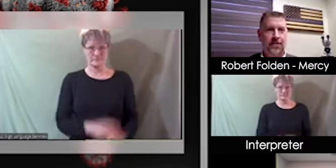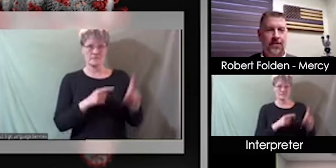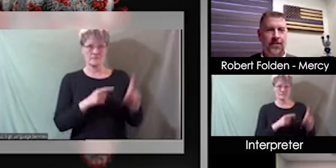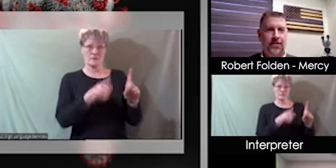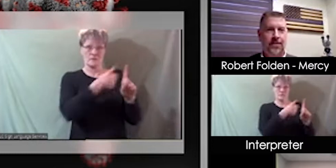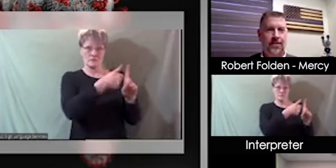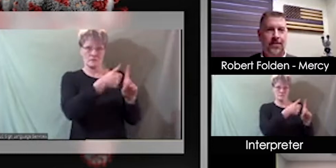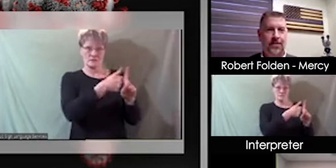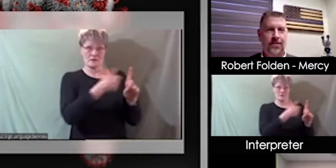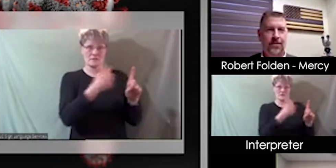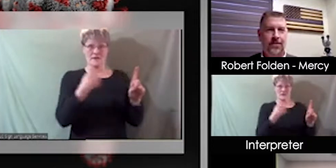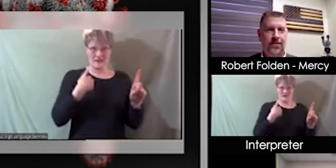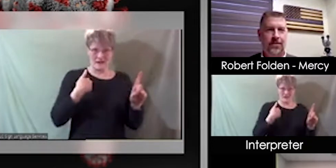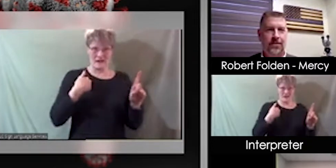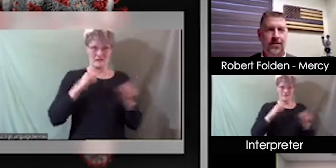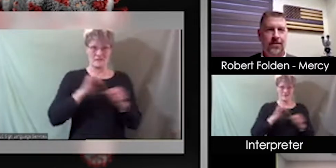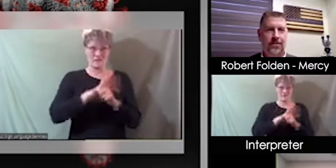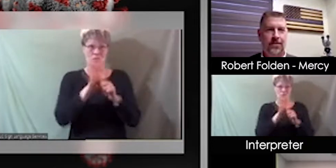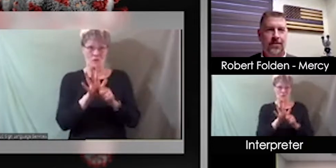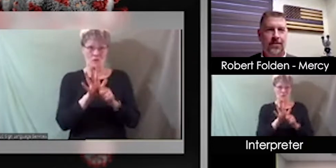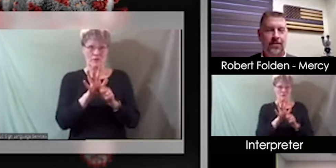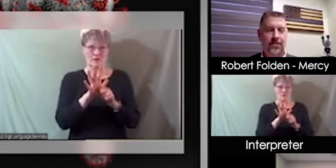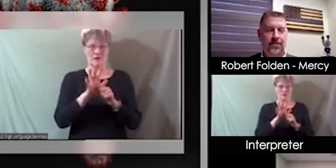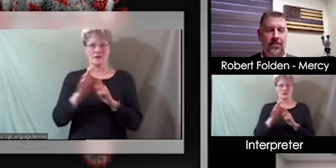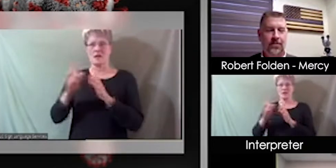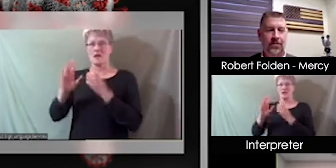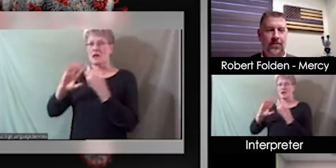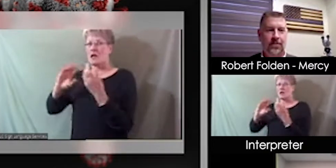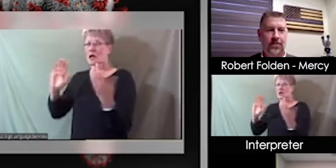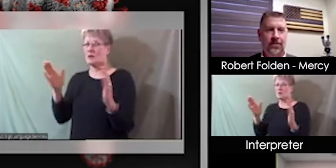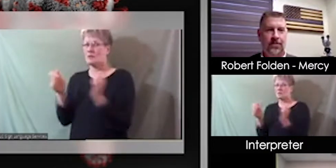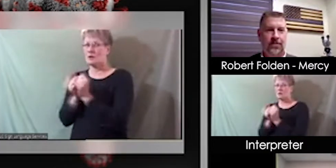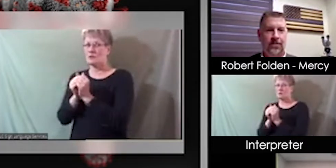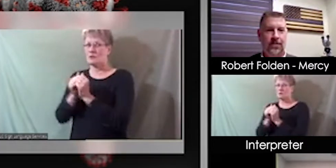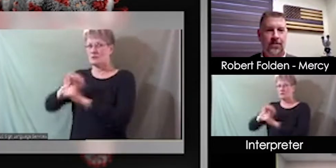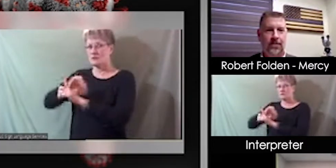have influenza like illness and haven't been tested, is based on the